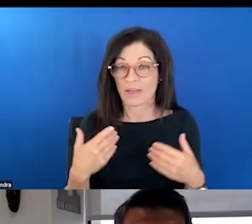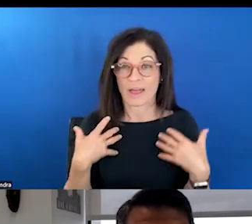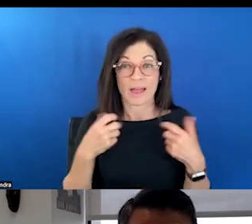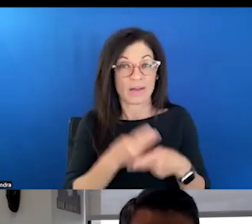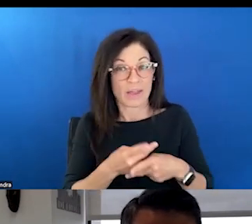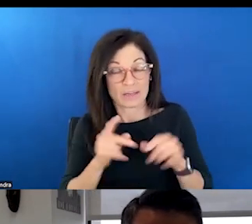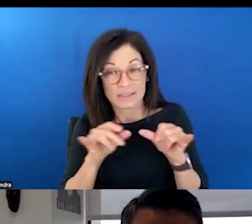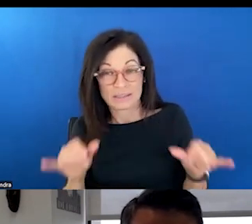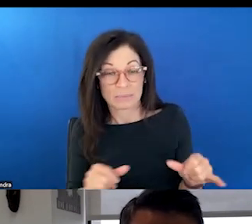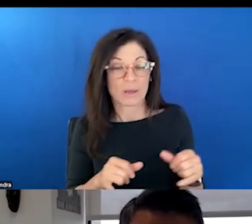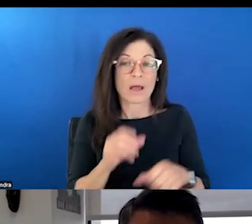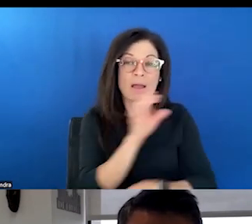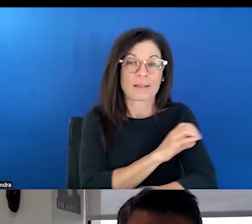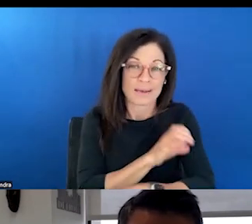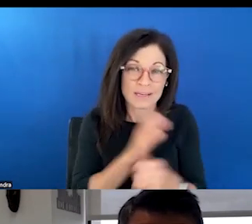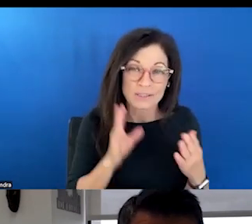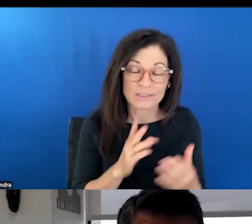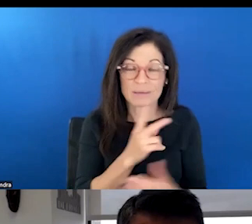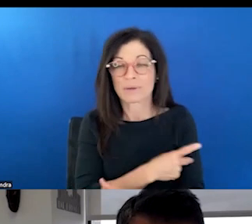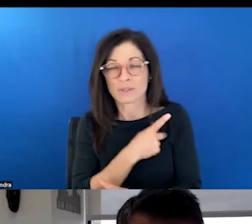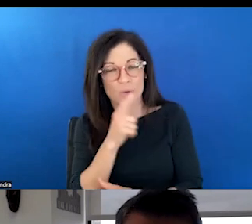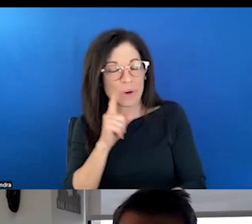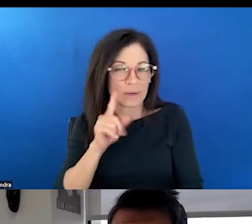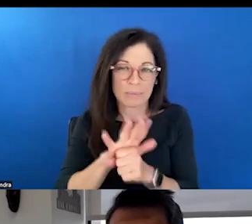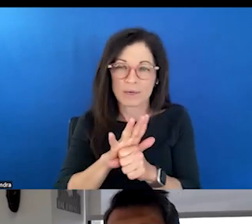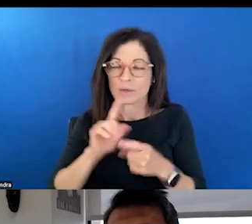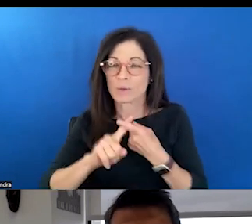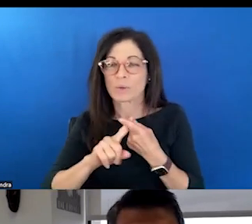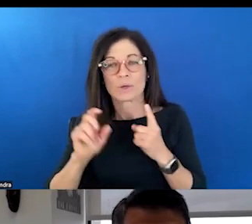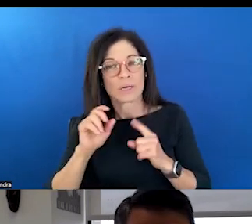PATIENTS WHO ARE DEDICATED TO SUICIDE PREVENTION AND MAKING THIS